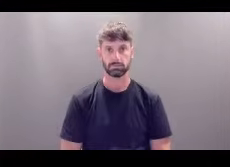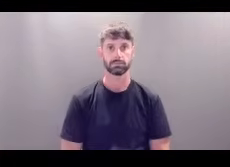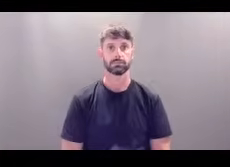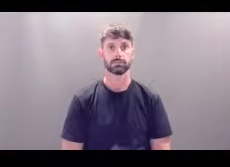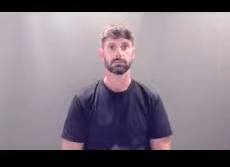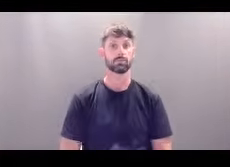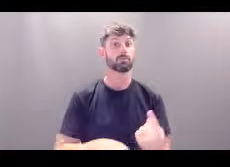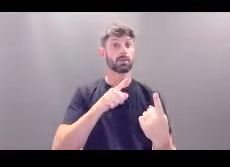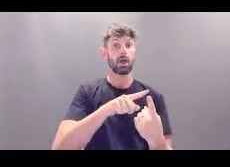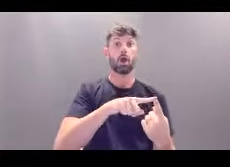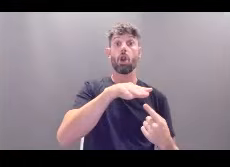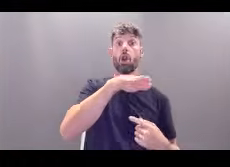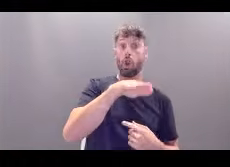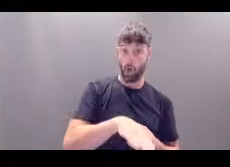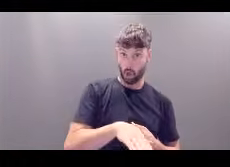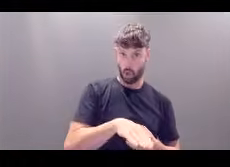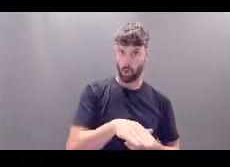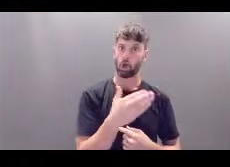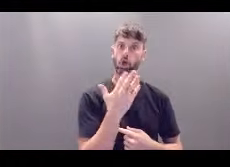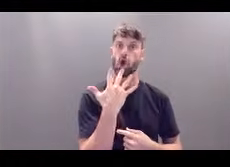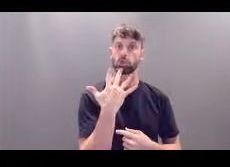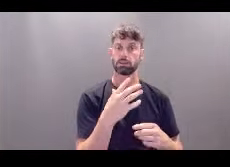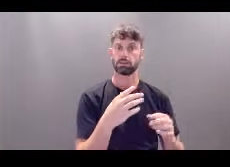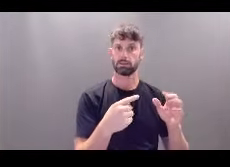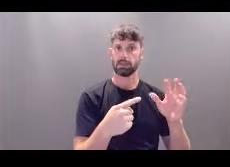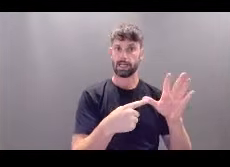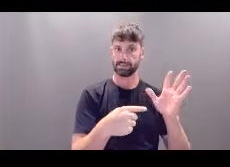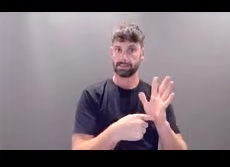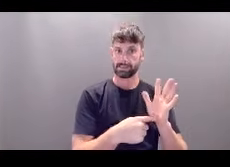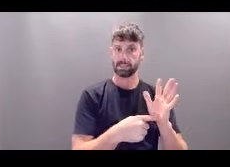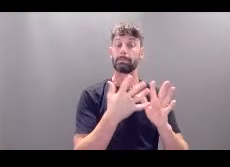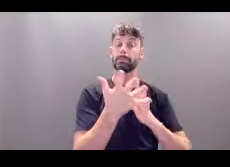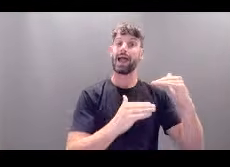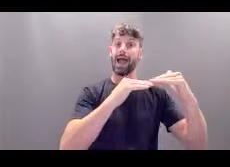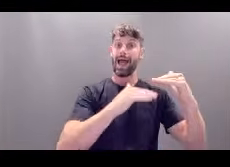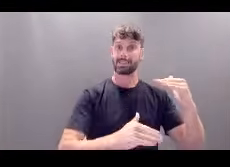Low cost AT is under $1,500 per item.